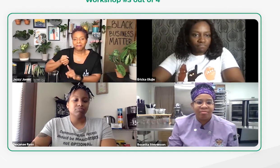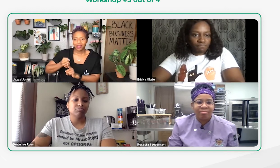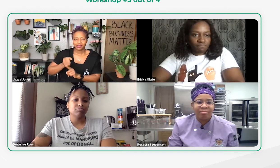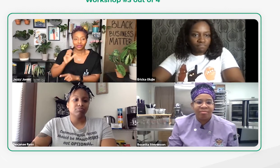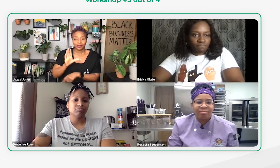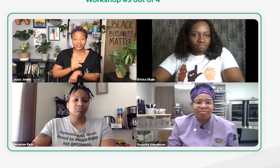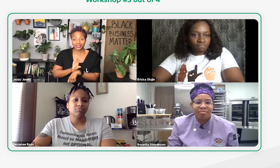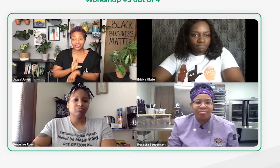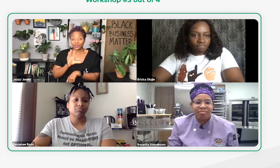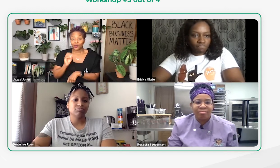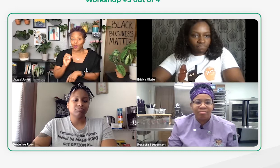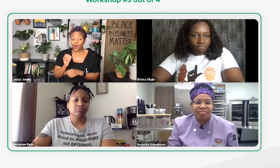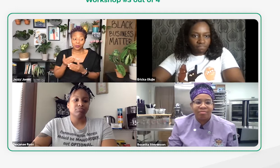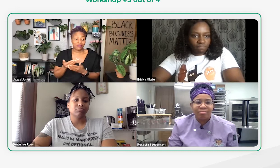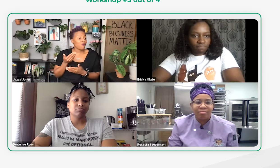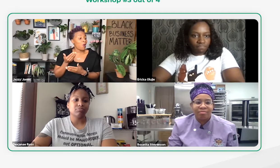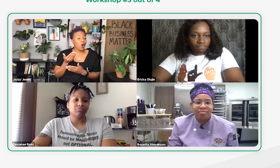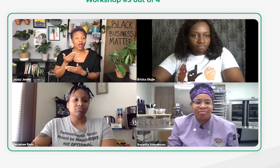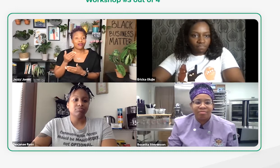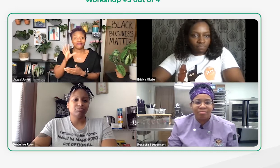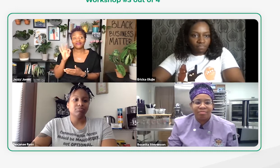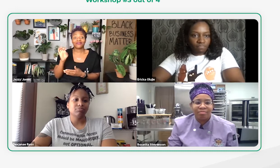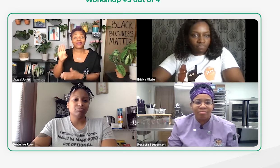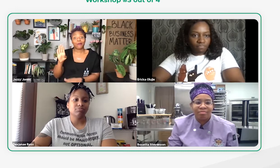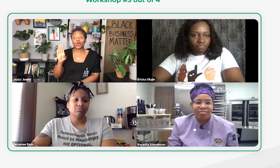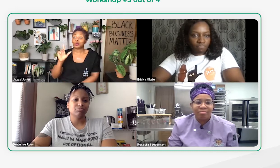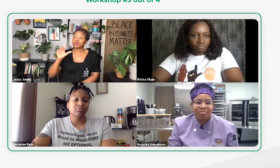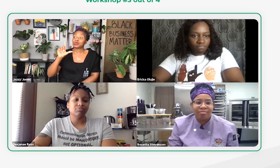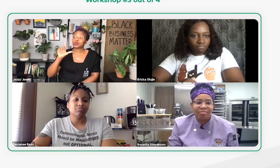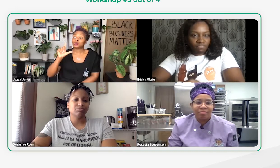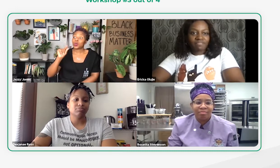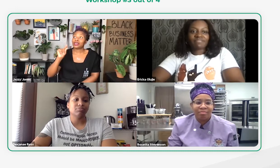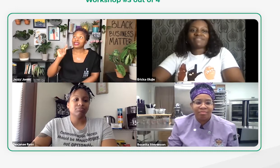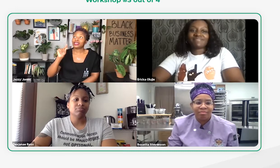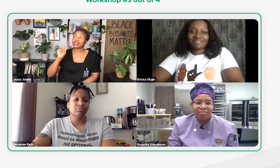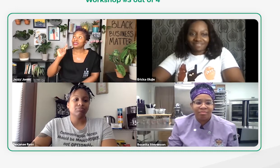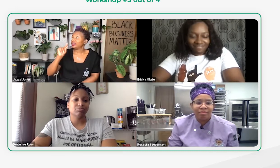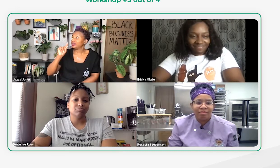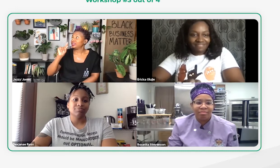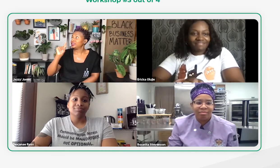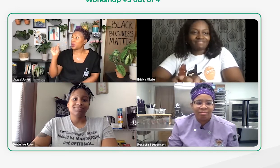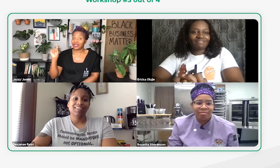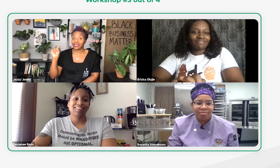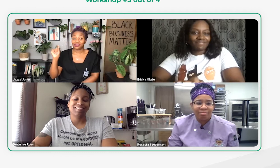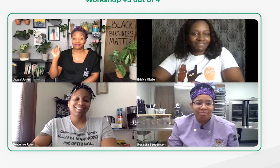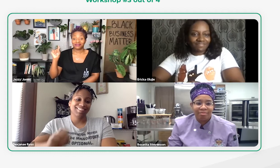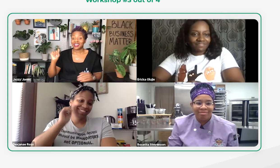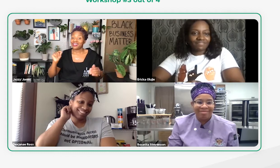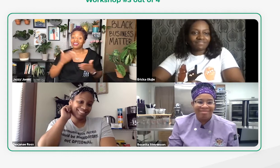how is the pandemic impacted your businesses? Prior to February 2020,